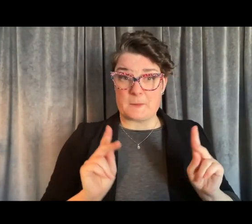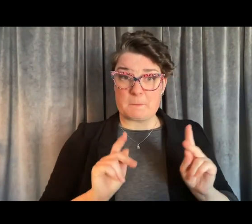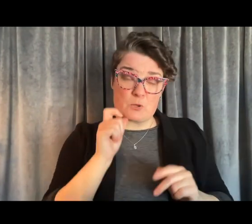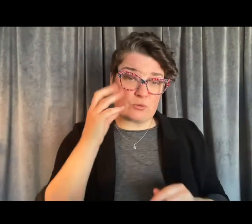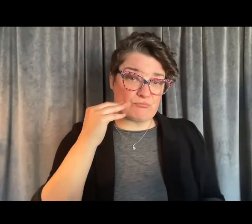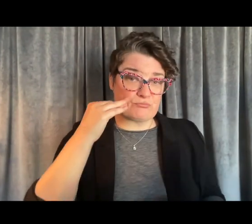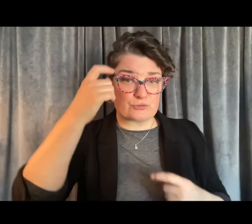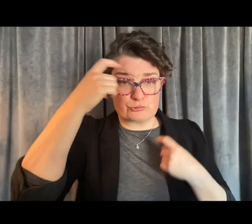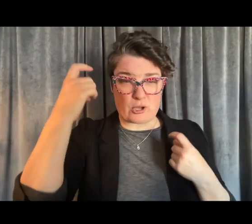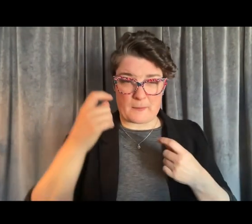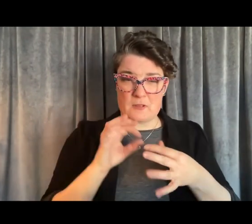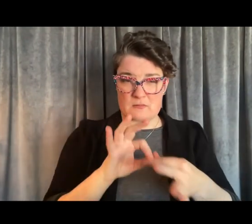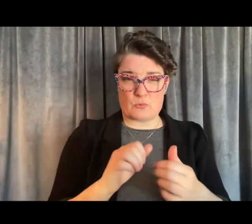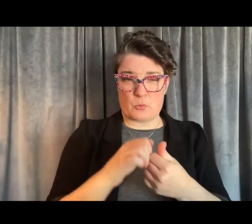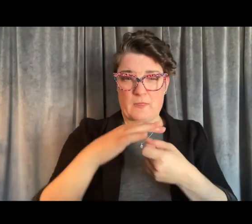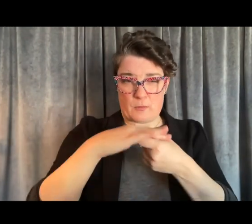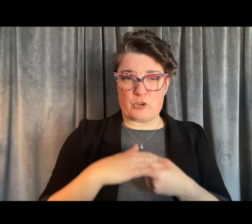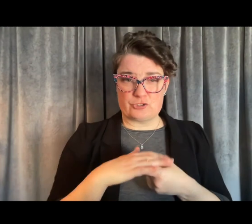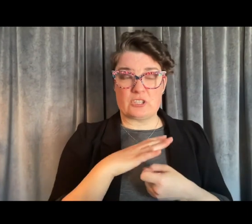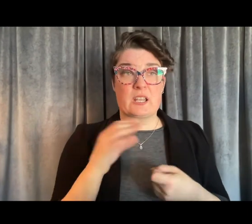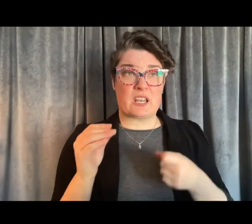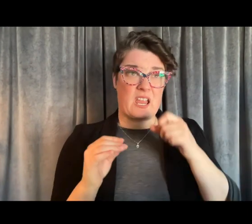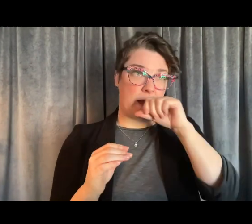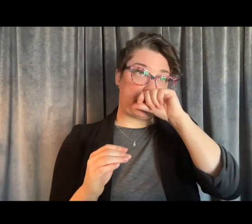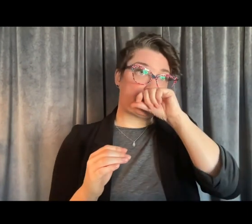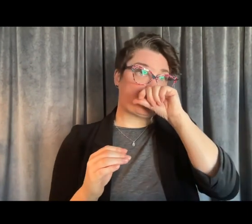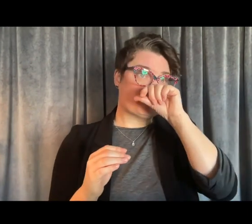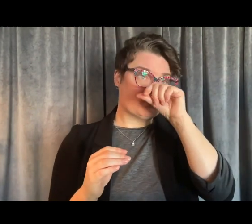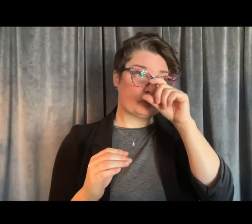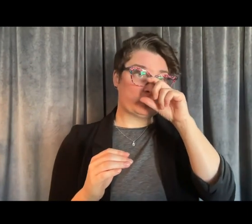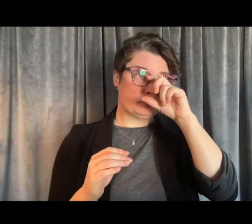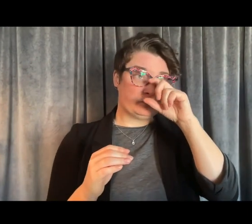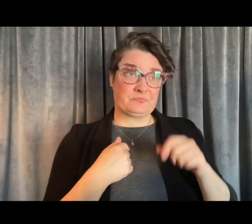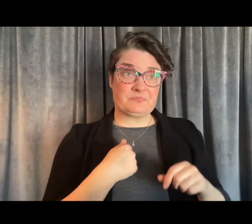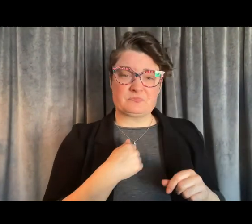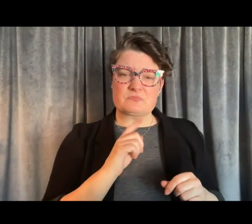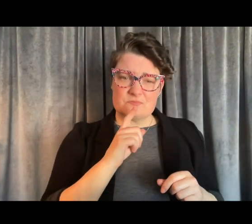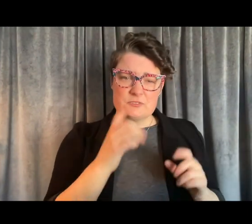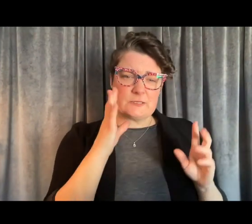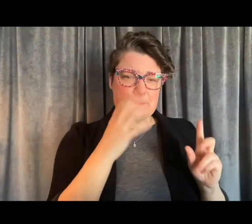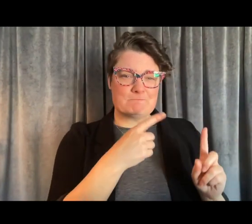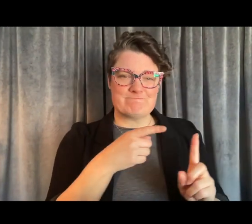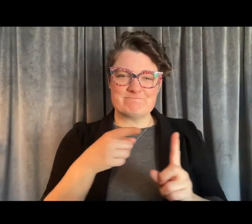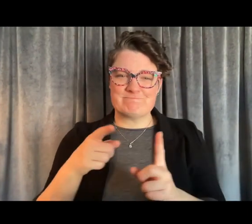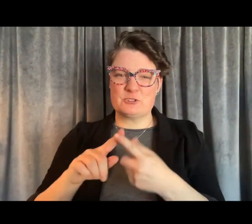on oppression and I've been really moving towards spiritual direction and away